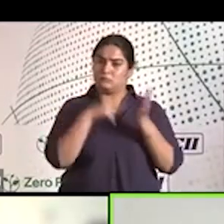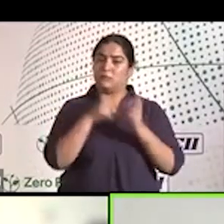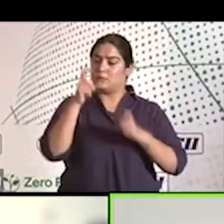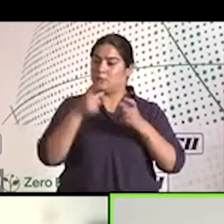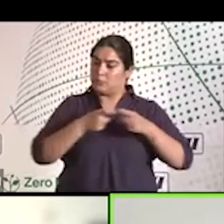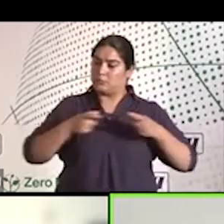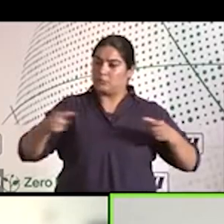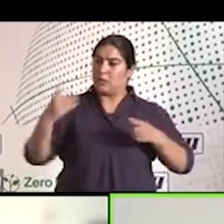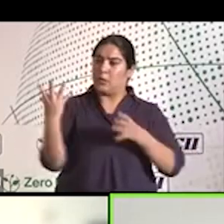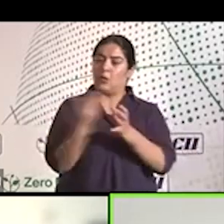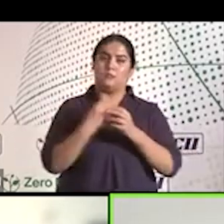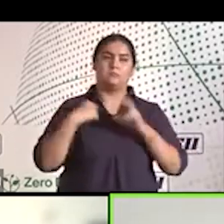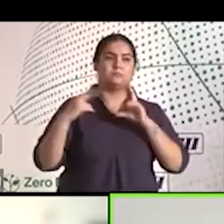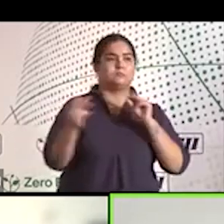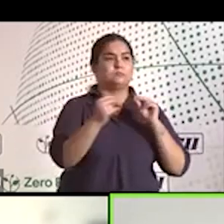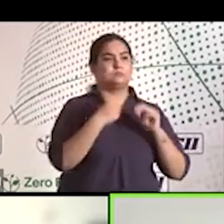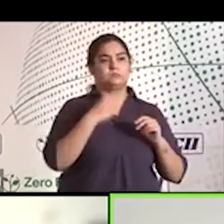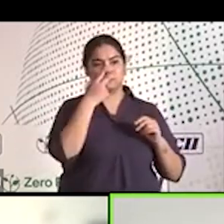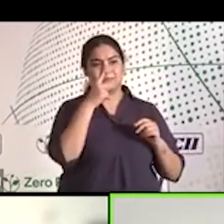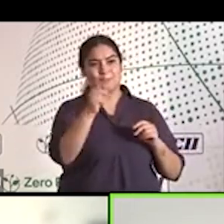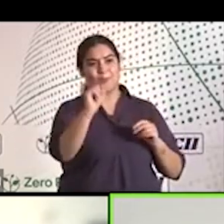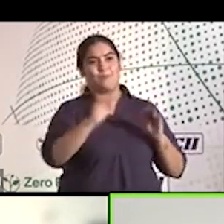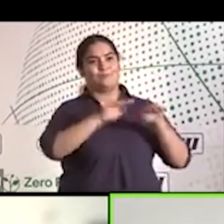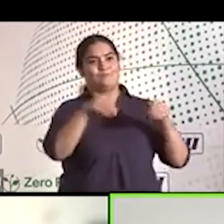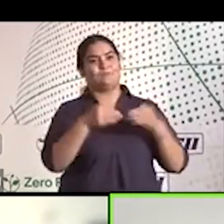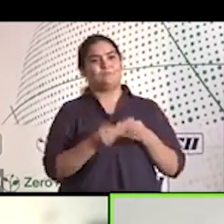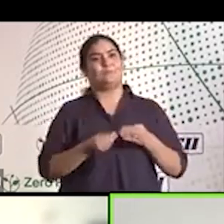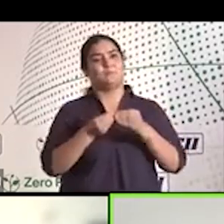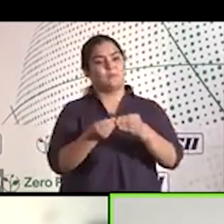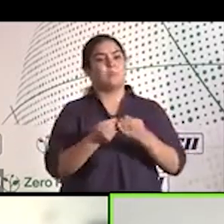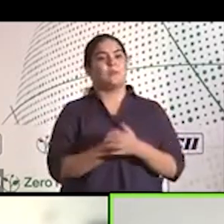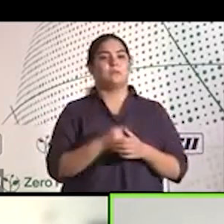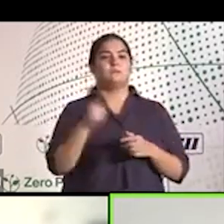Quick. Multiple studies and research shows